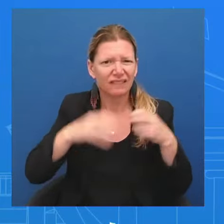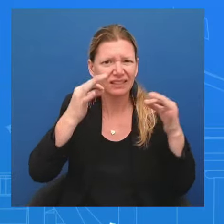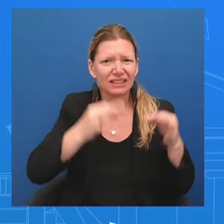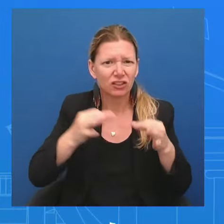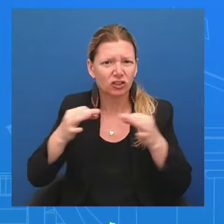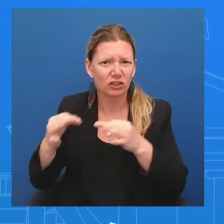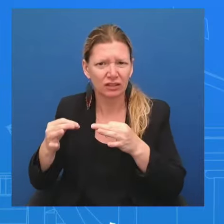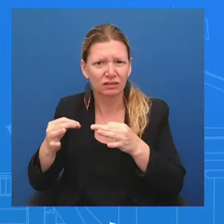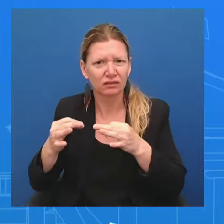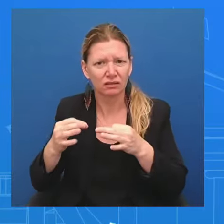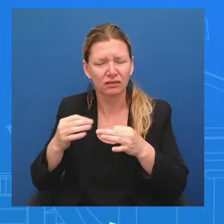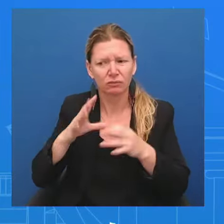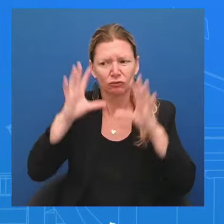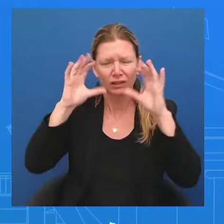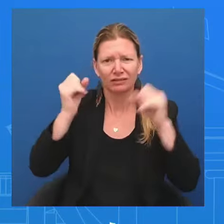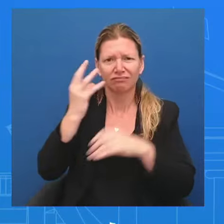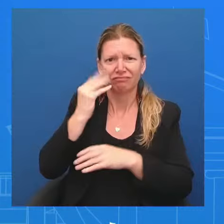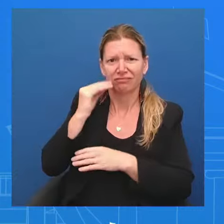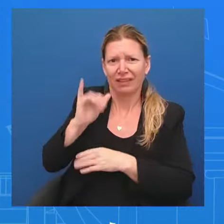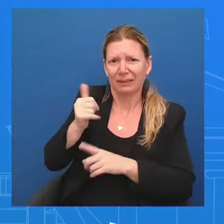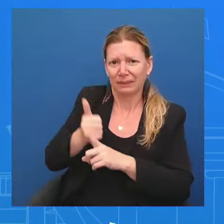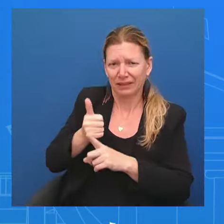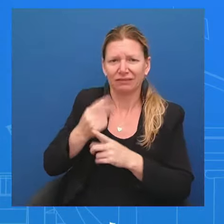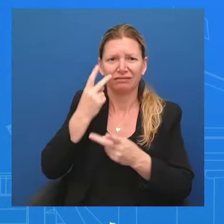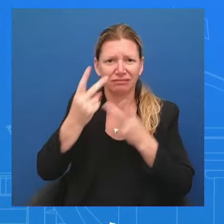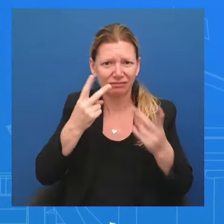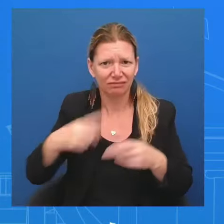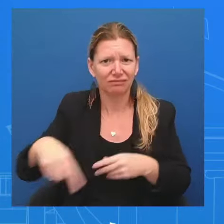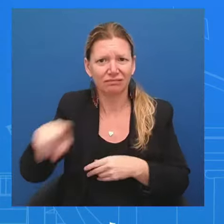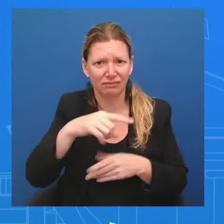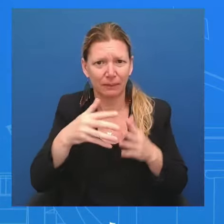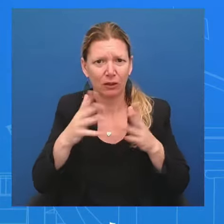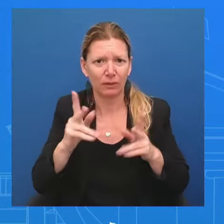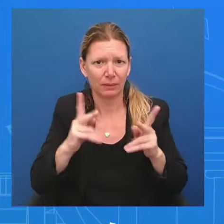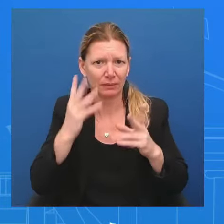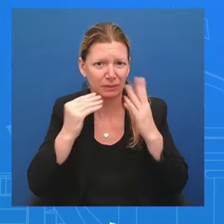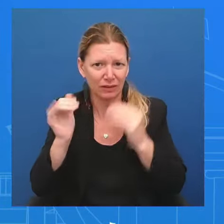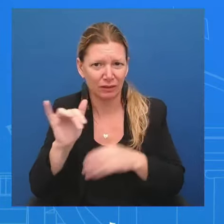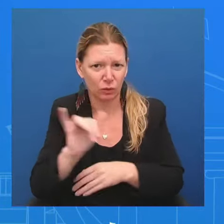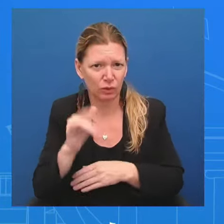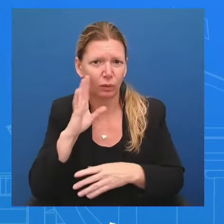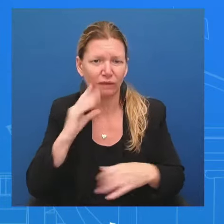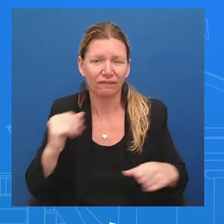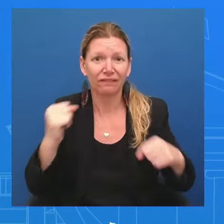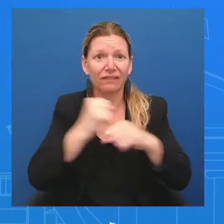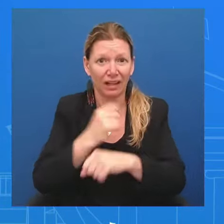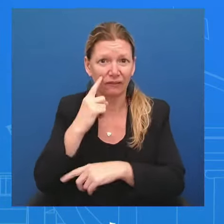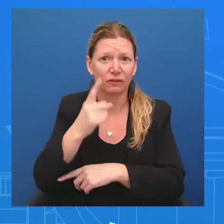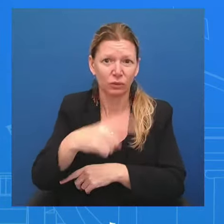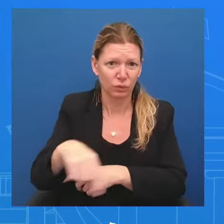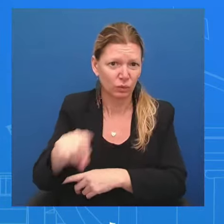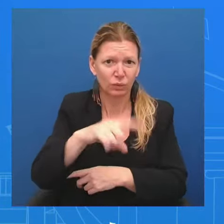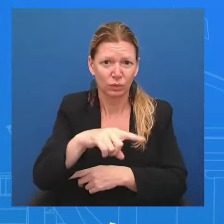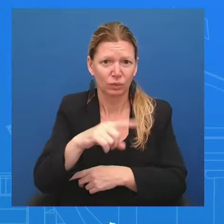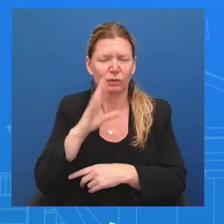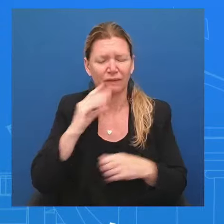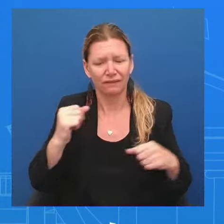He's going to continue to fight for the middle class. He's going to continue to fight in every way that he can. You heard me at the beginning, talk about junk fees, incredibly important.